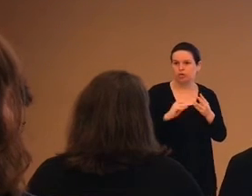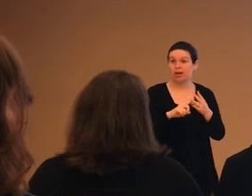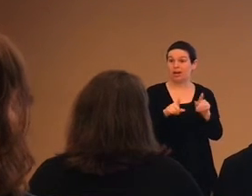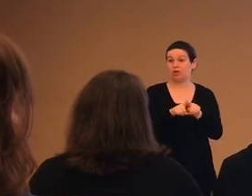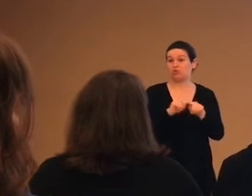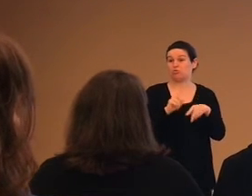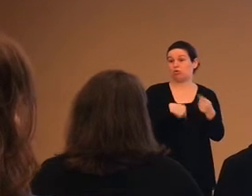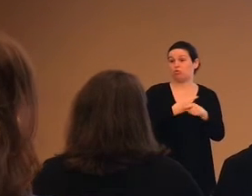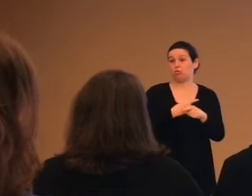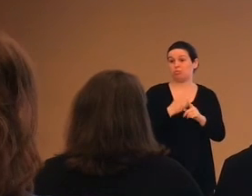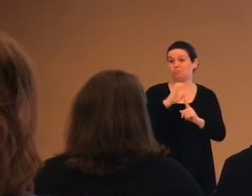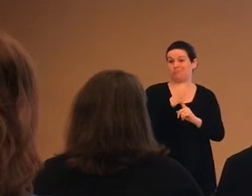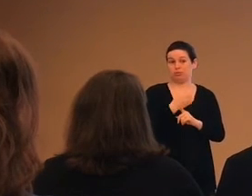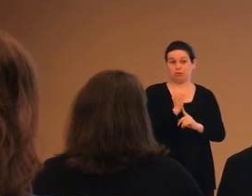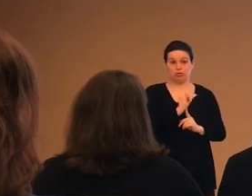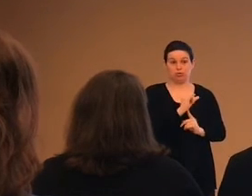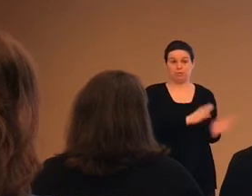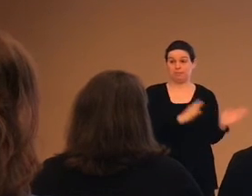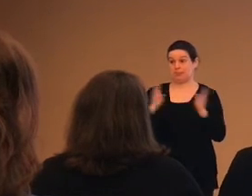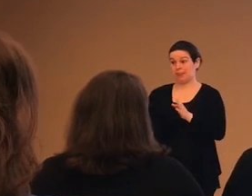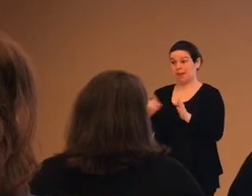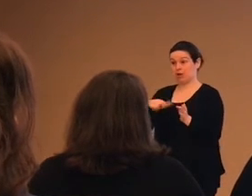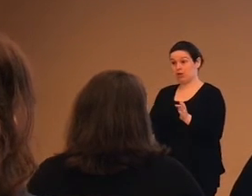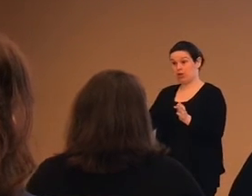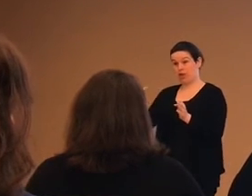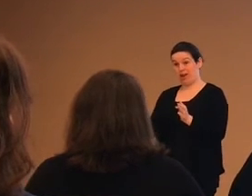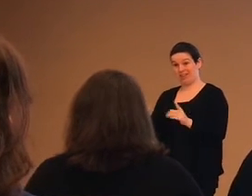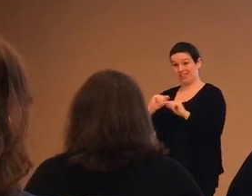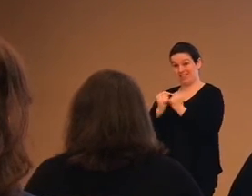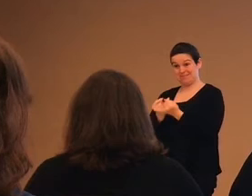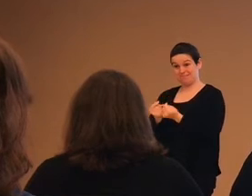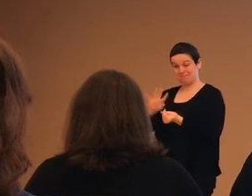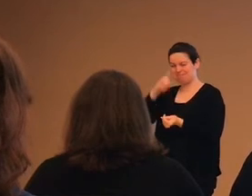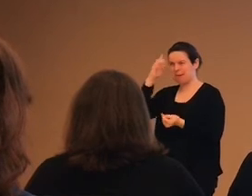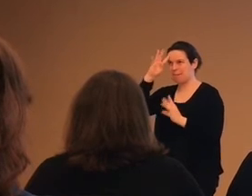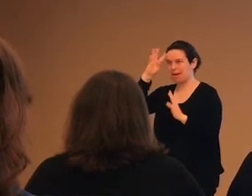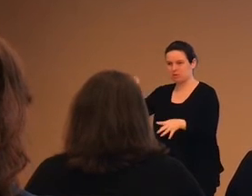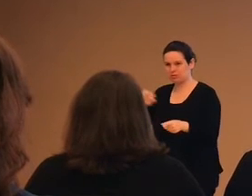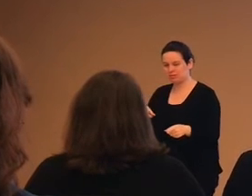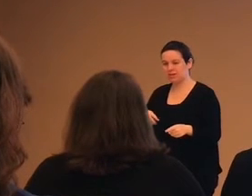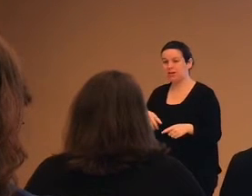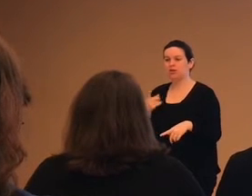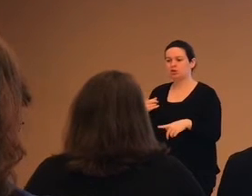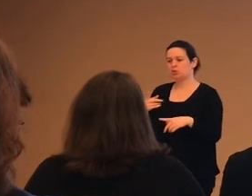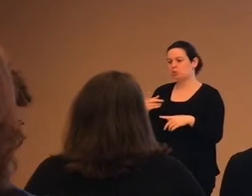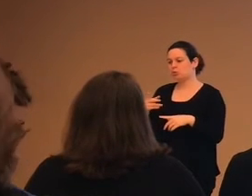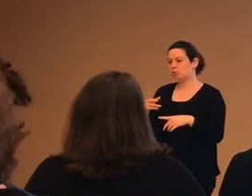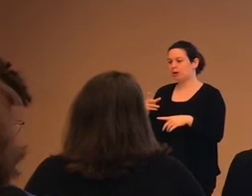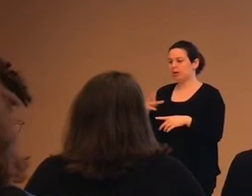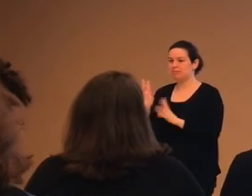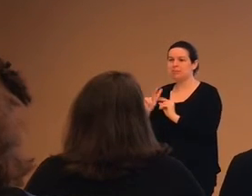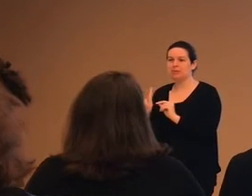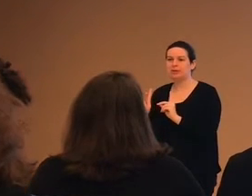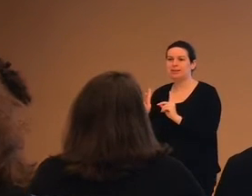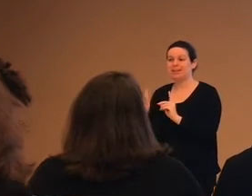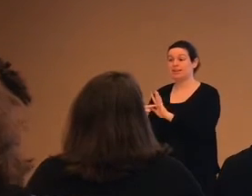And then you can imagine you're my other half of the team picture yourself as the the folks who revealed in history